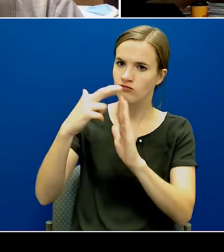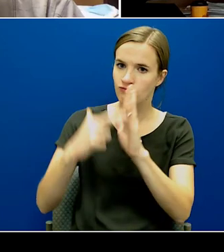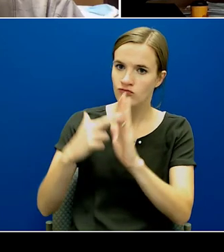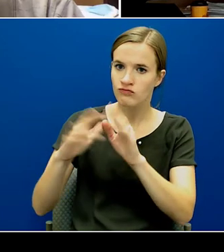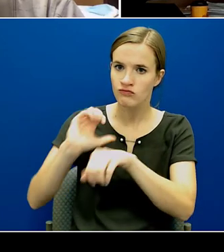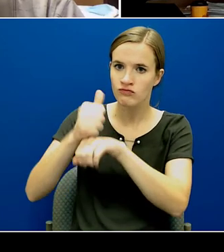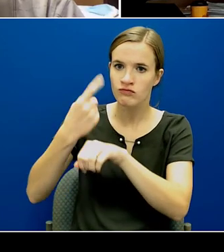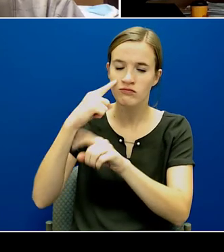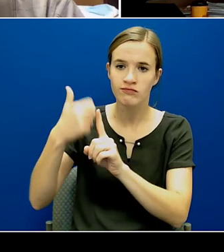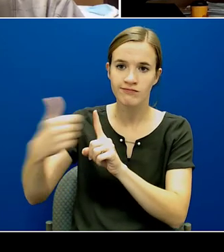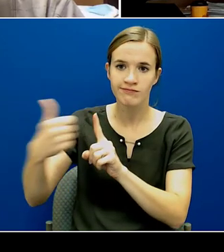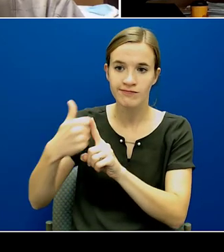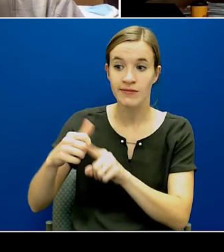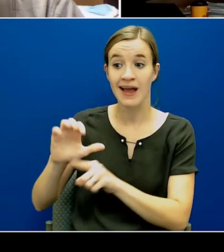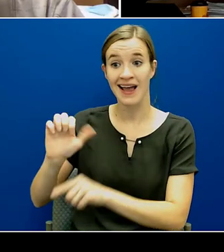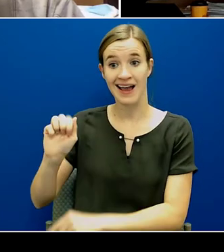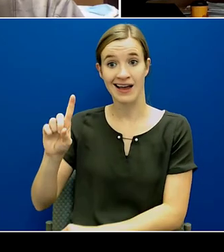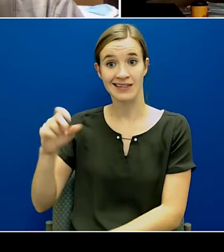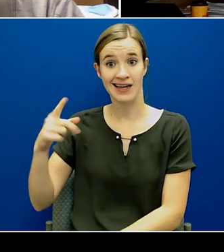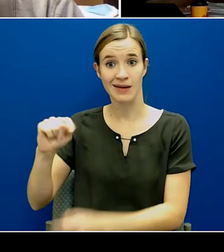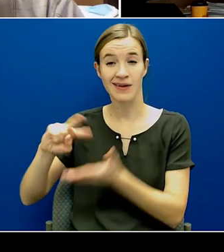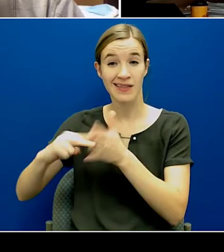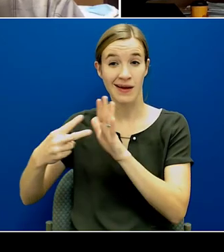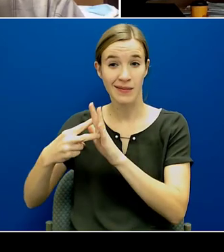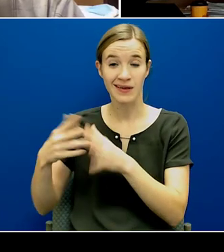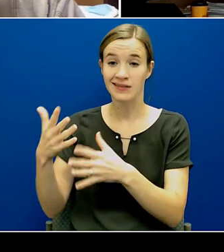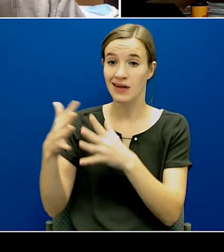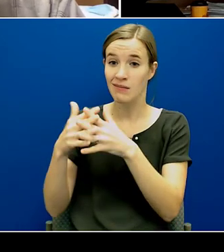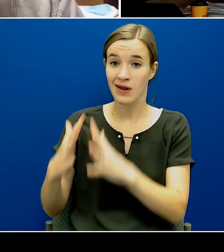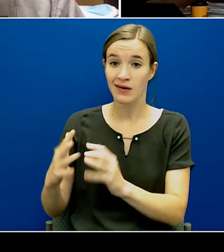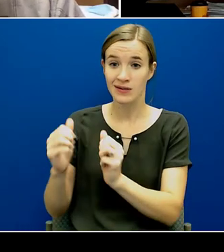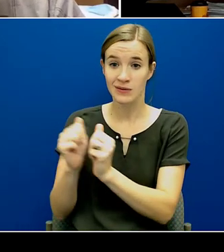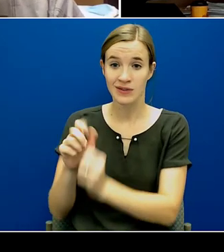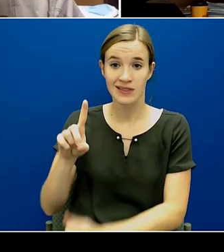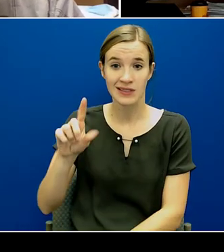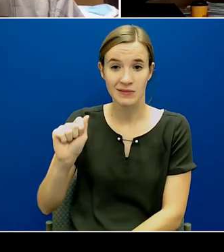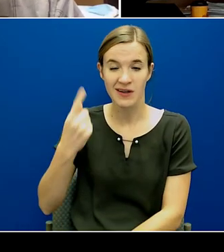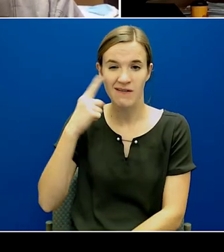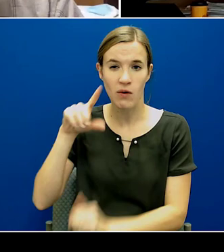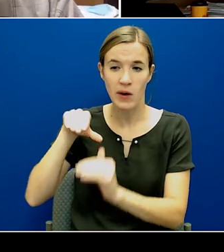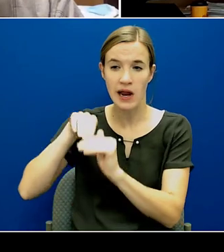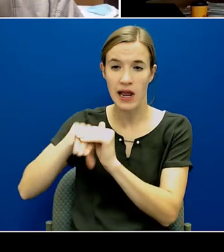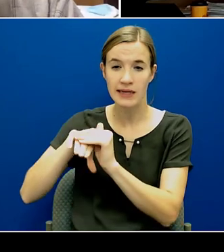Disabilities for Accessible.. um.. Let's see,